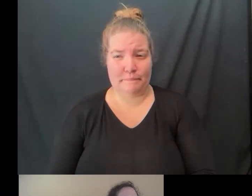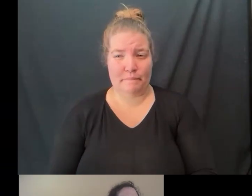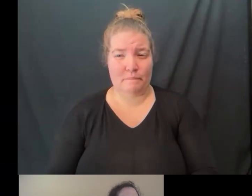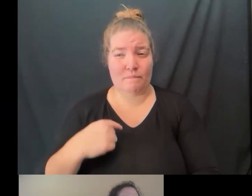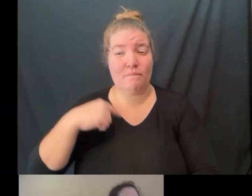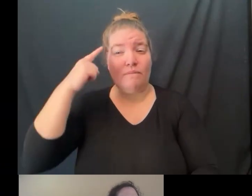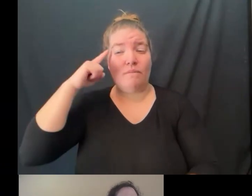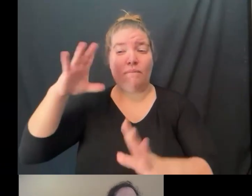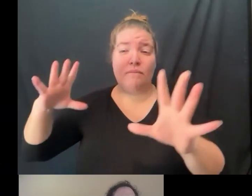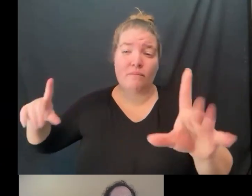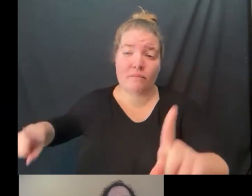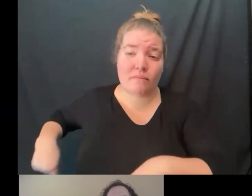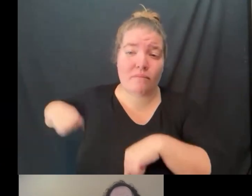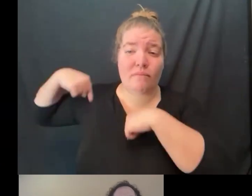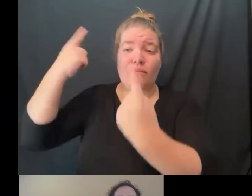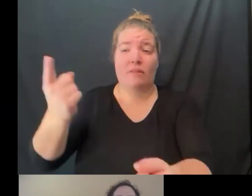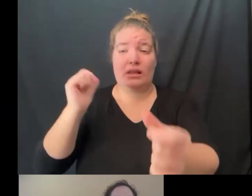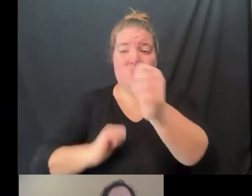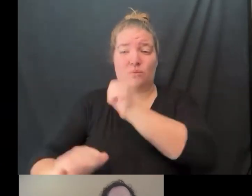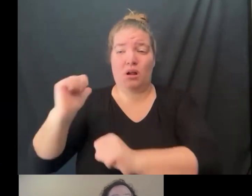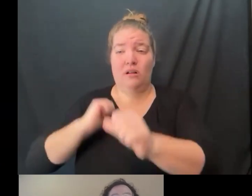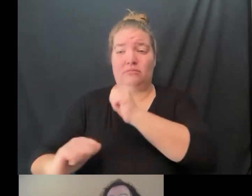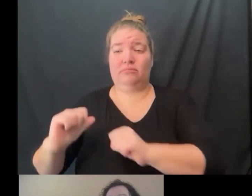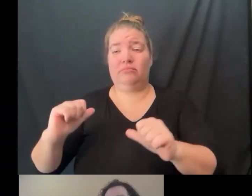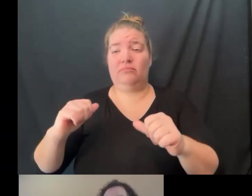it's been, perhaps, 7,500 generations of human beings.